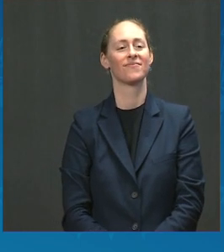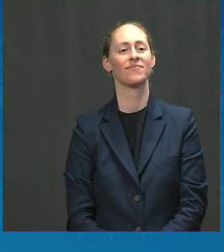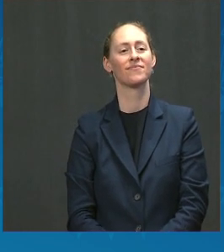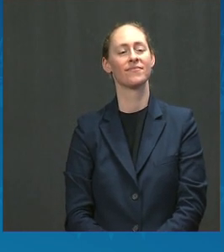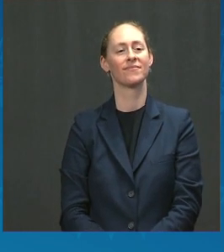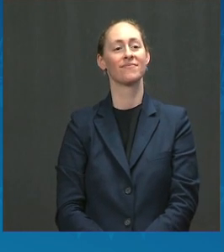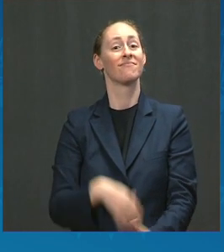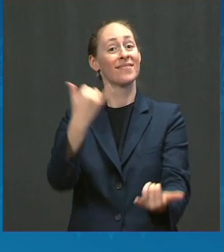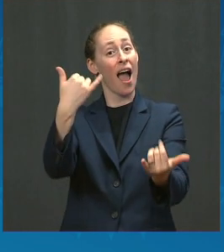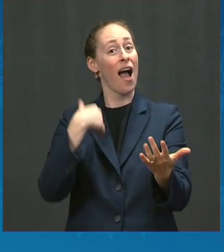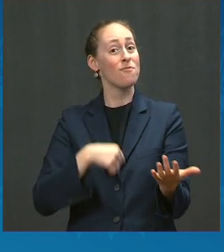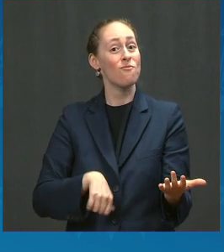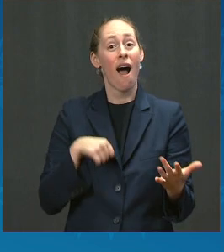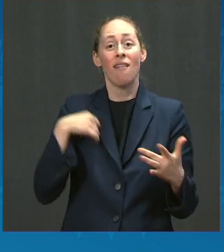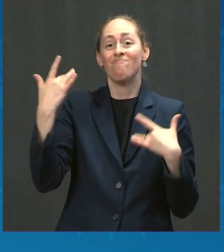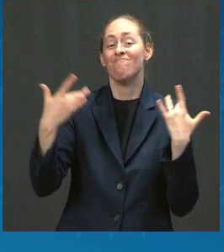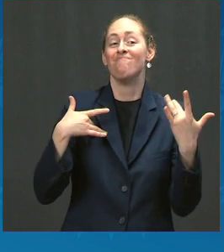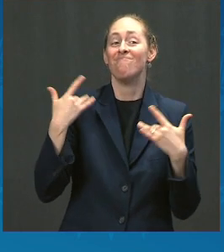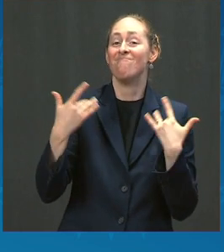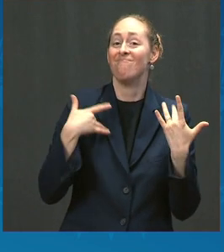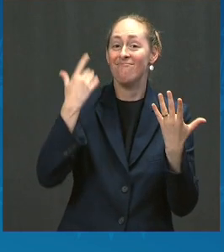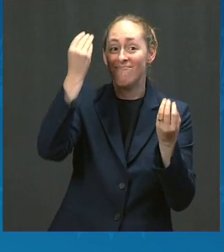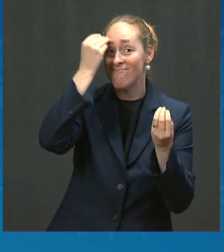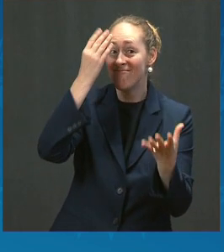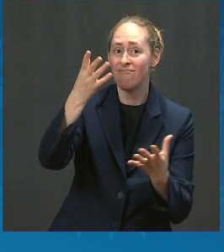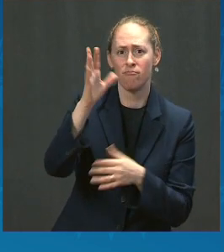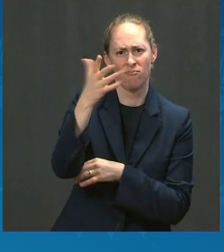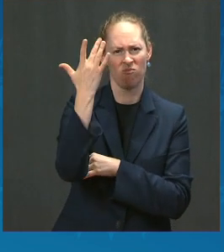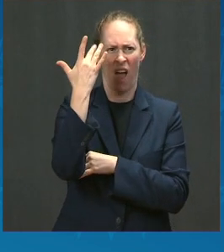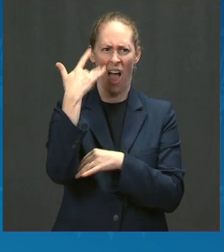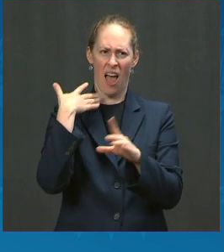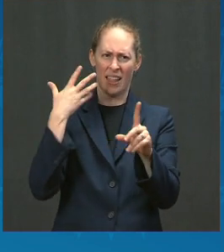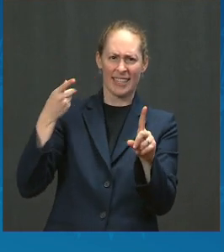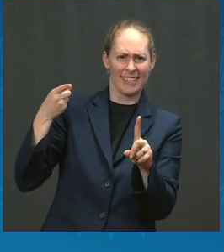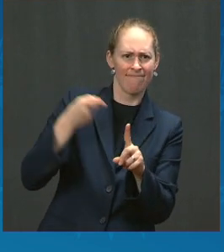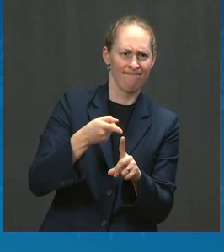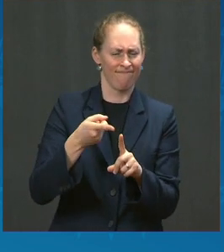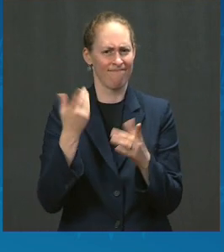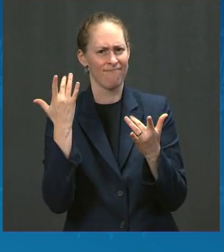because of that, more than two and a half million people